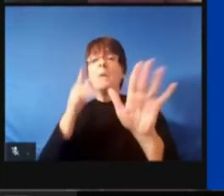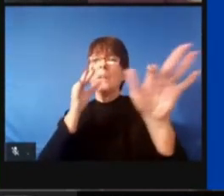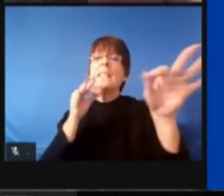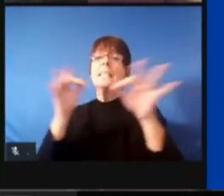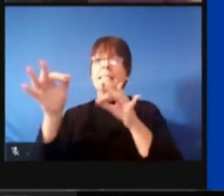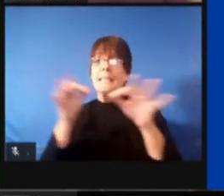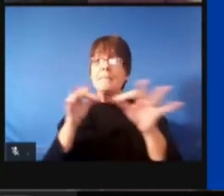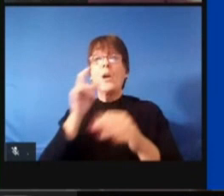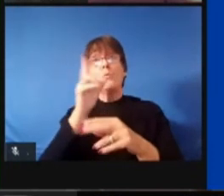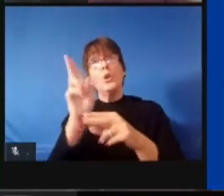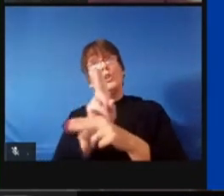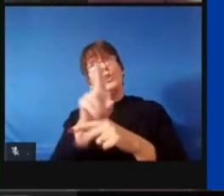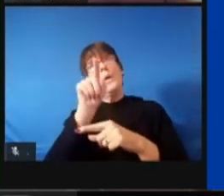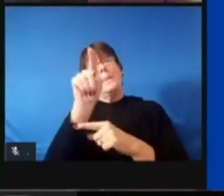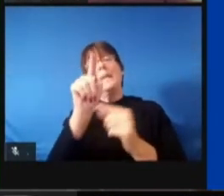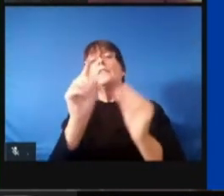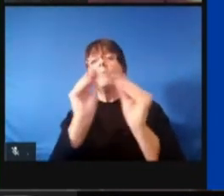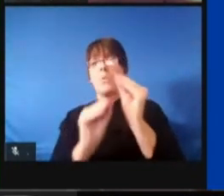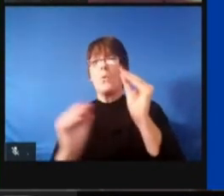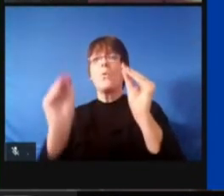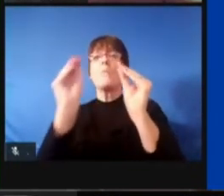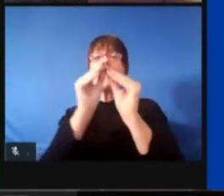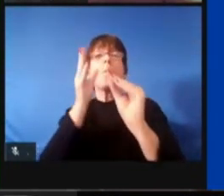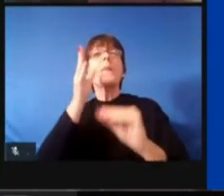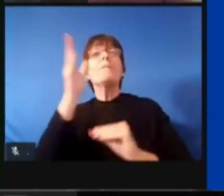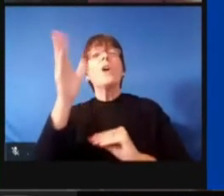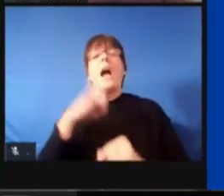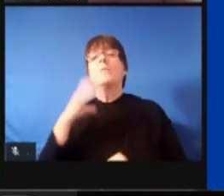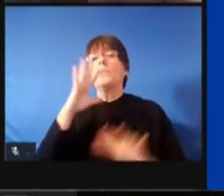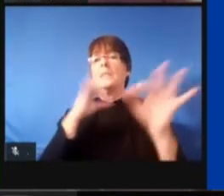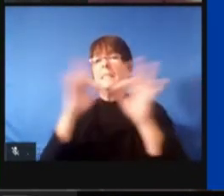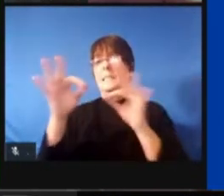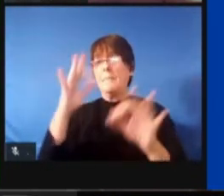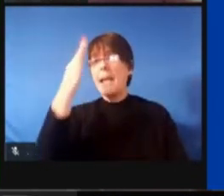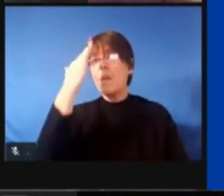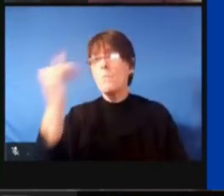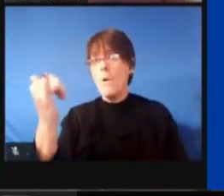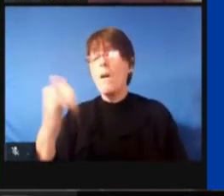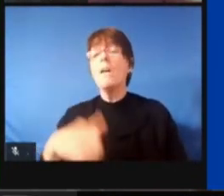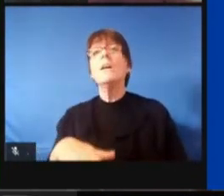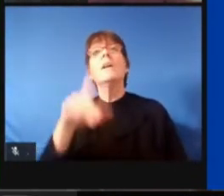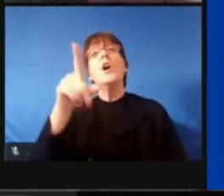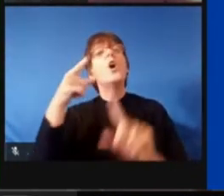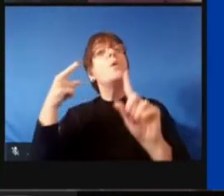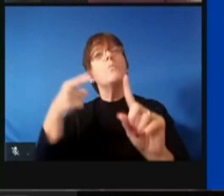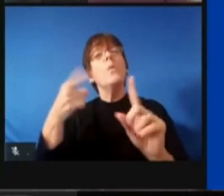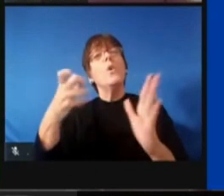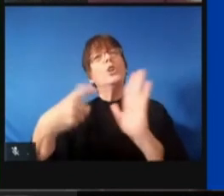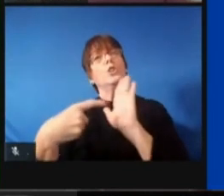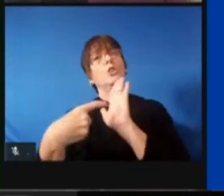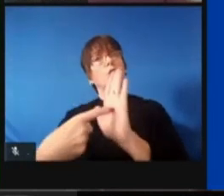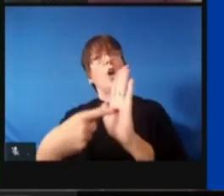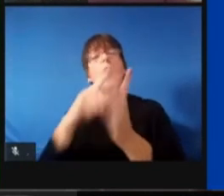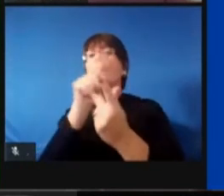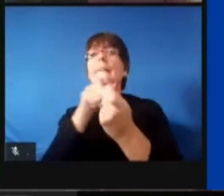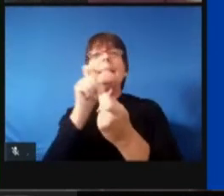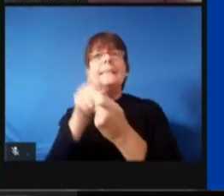COVID TRANSMISSION. THIS IS A CURVE THAT I WILL